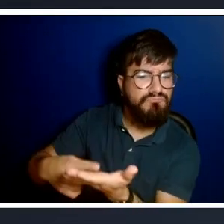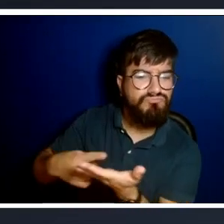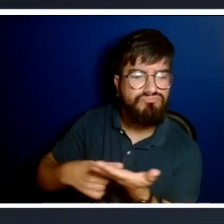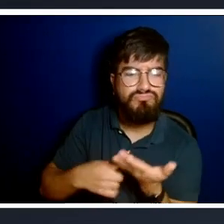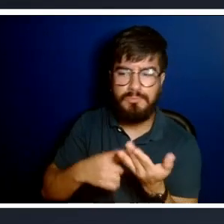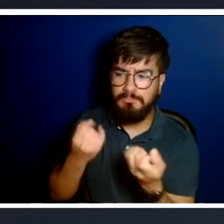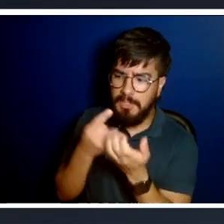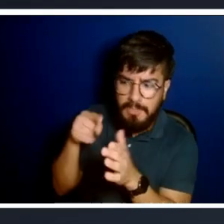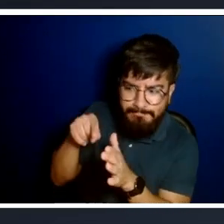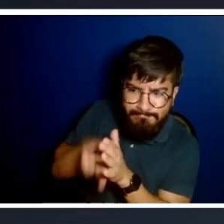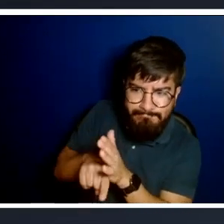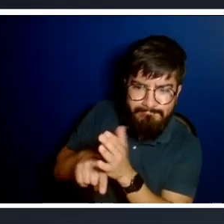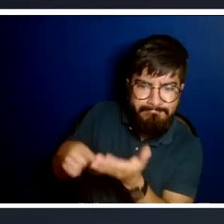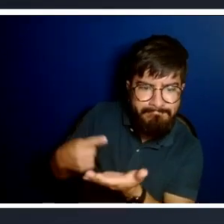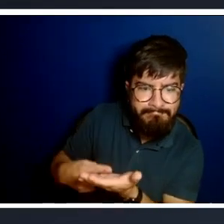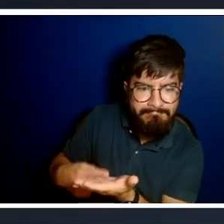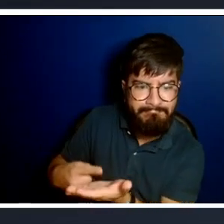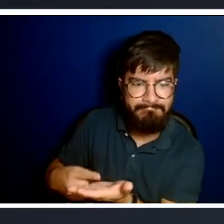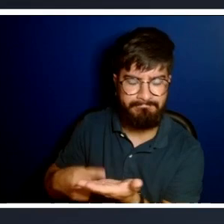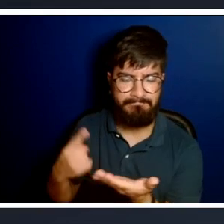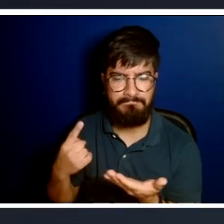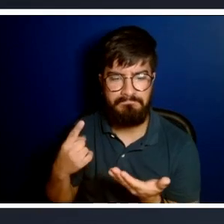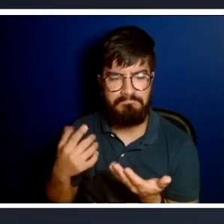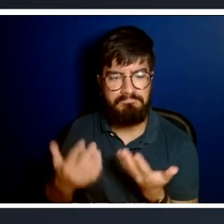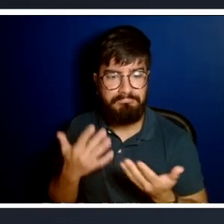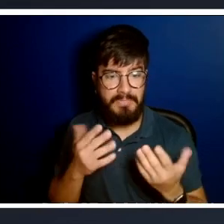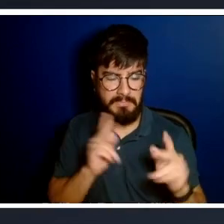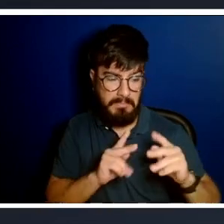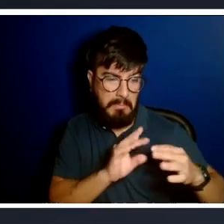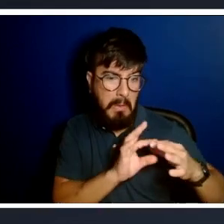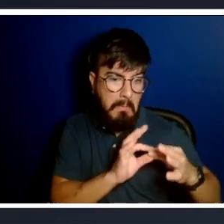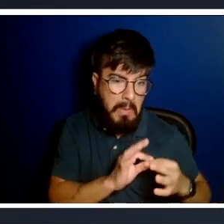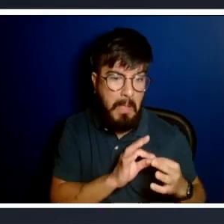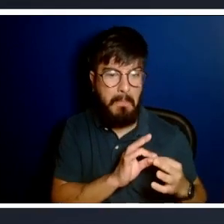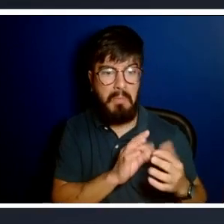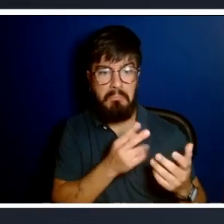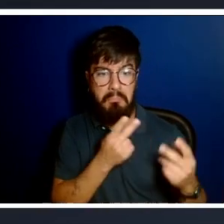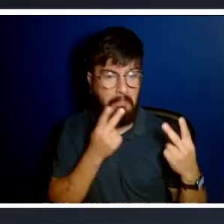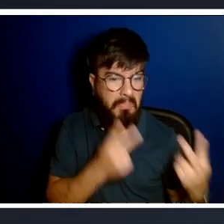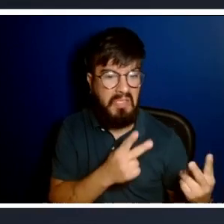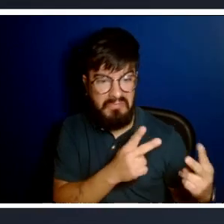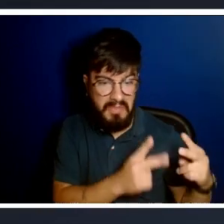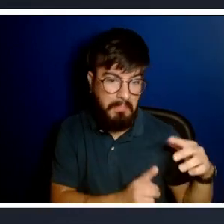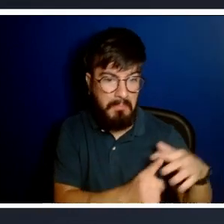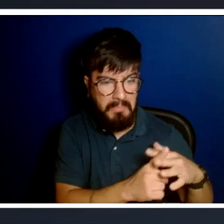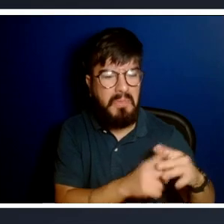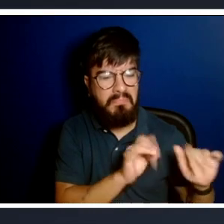with people that kind of come and go. So, that's been a great thing and shout out to our Teacher